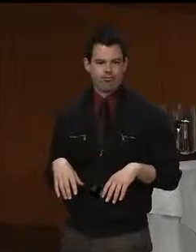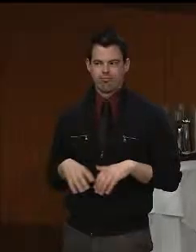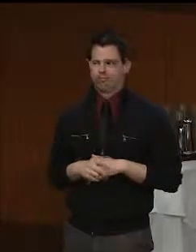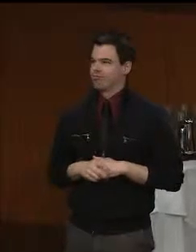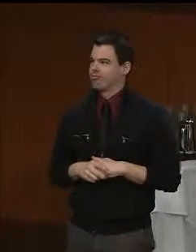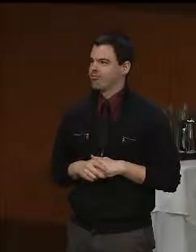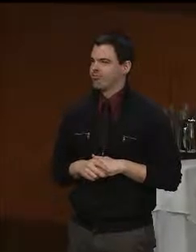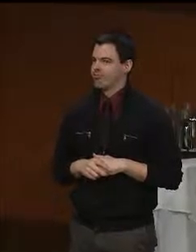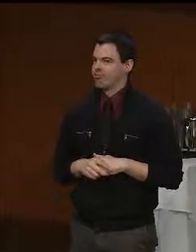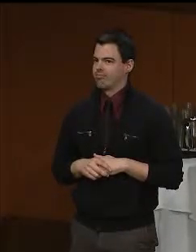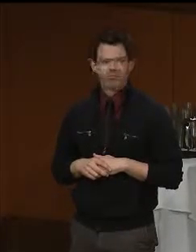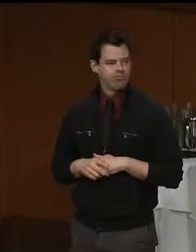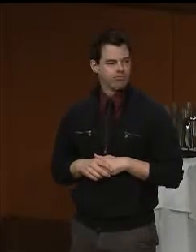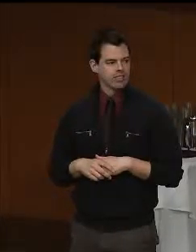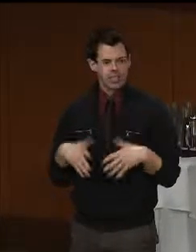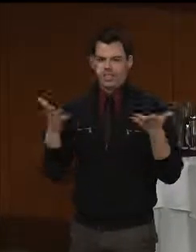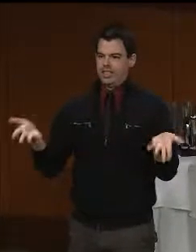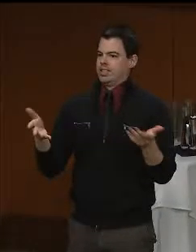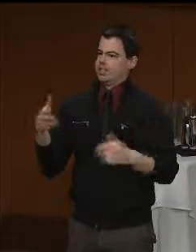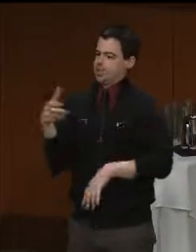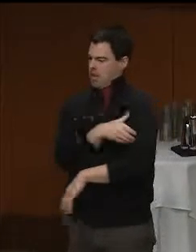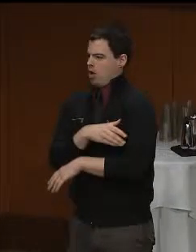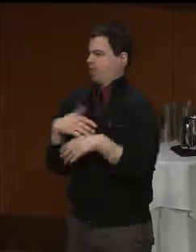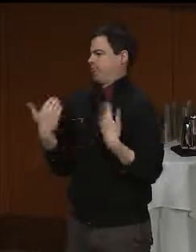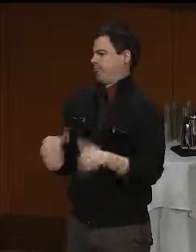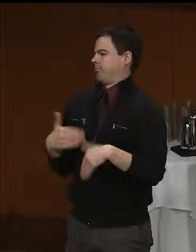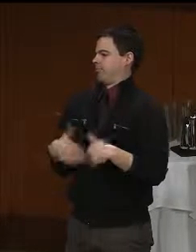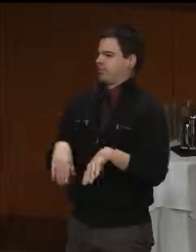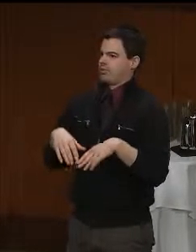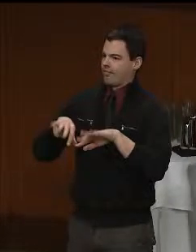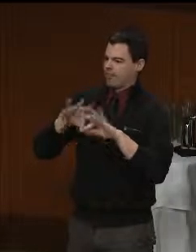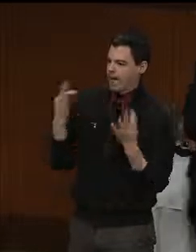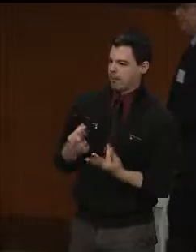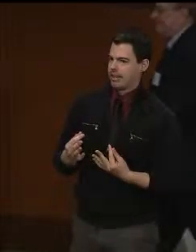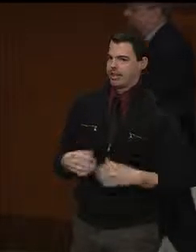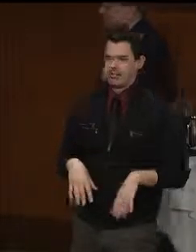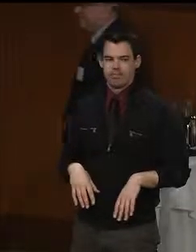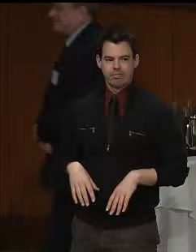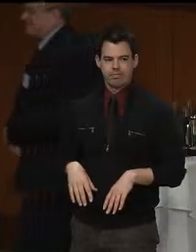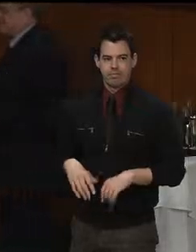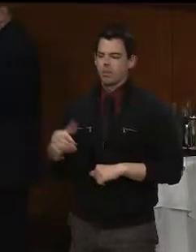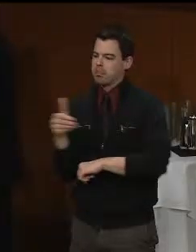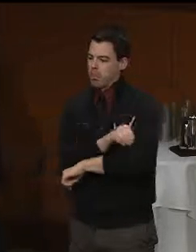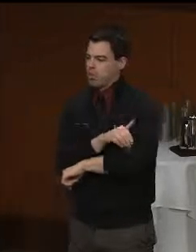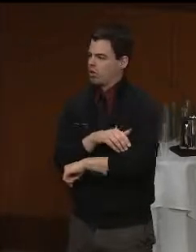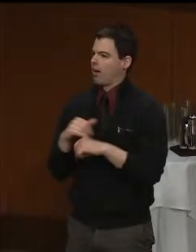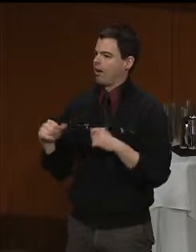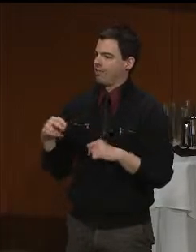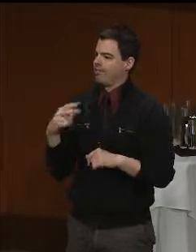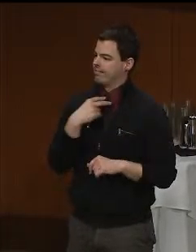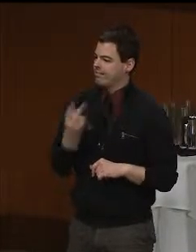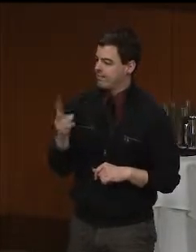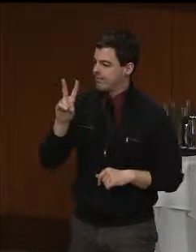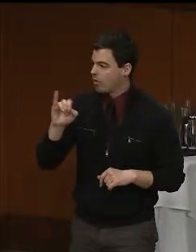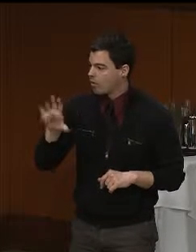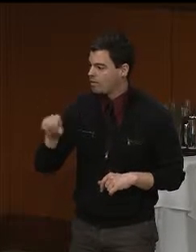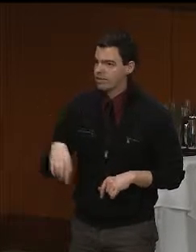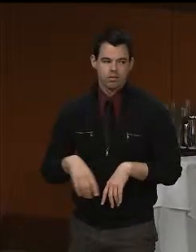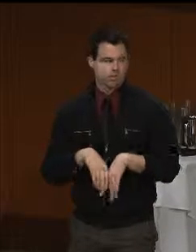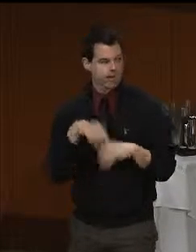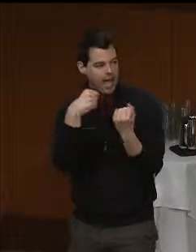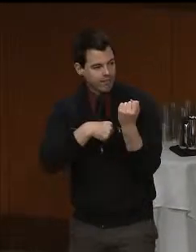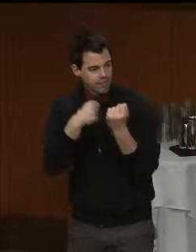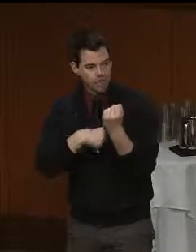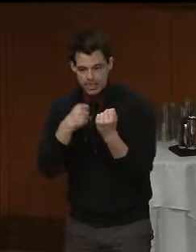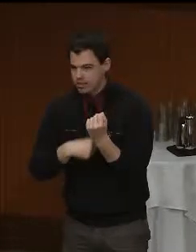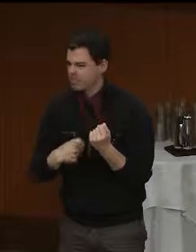This is the power of family, this is the power of voice and advocacy, this is the power of